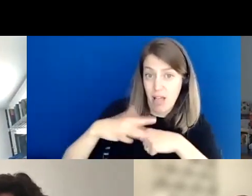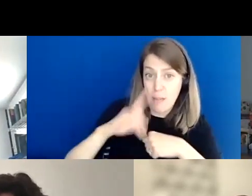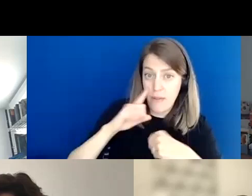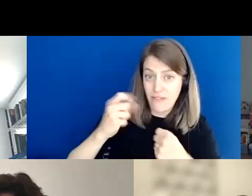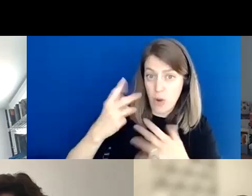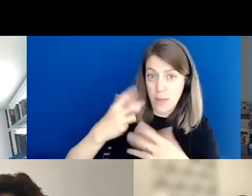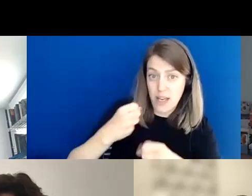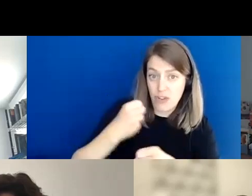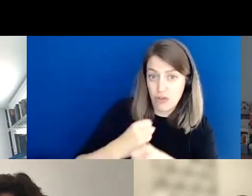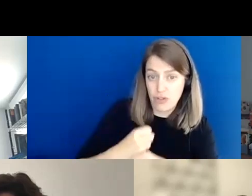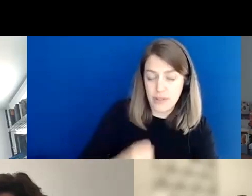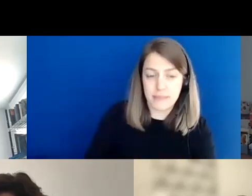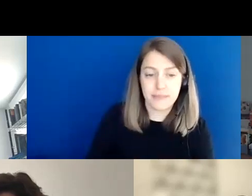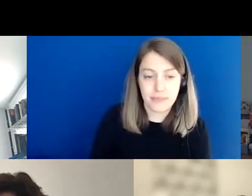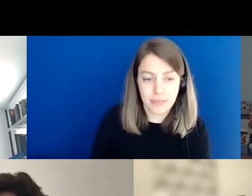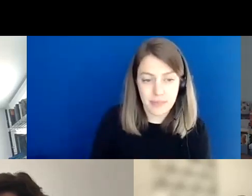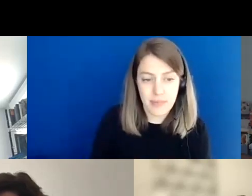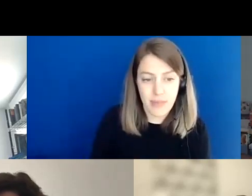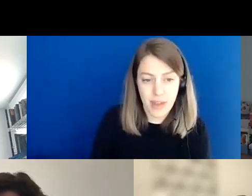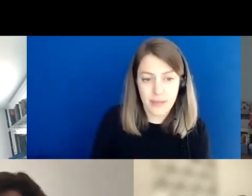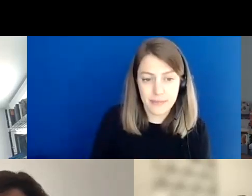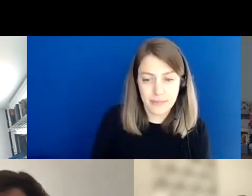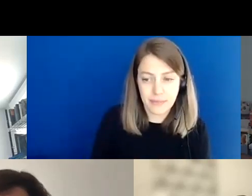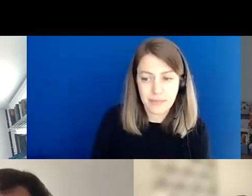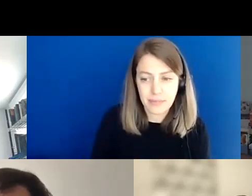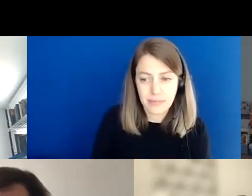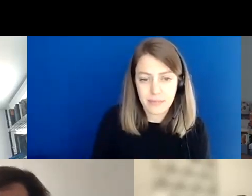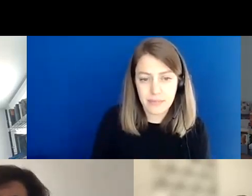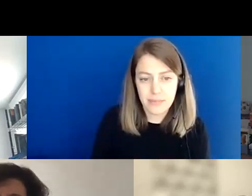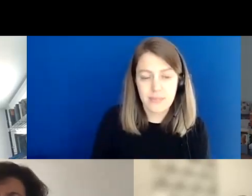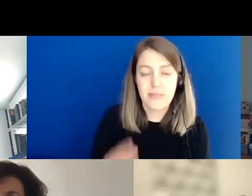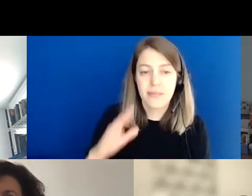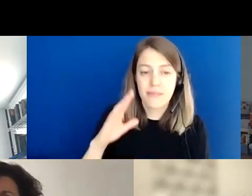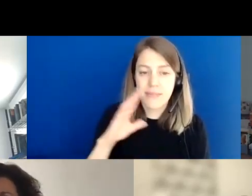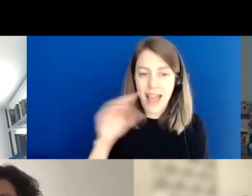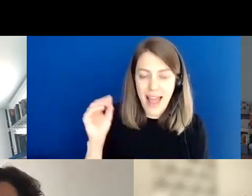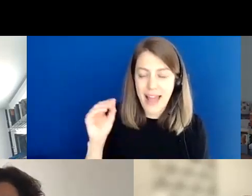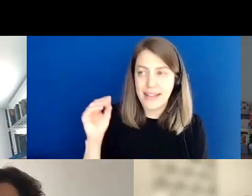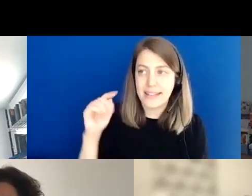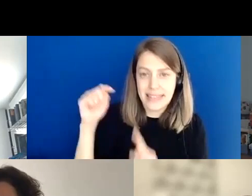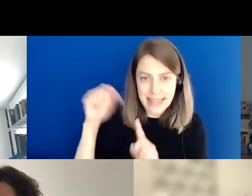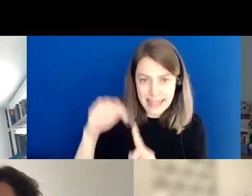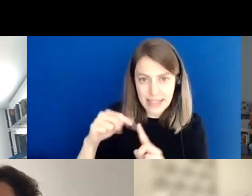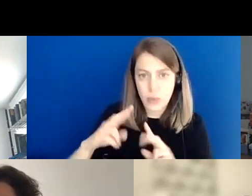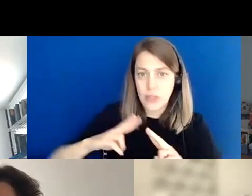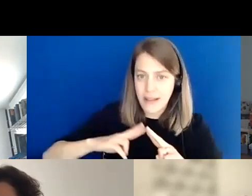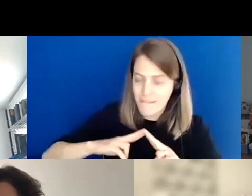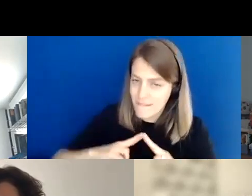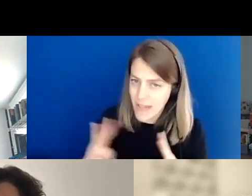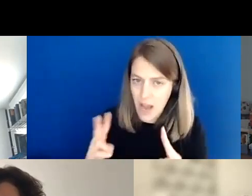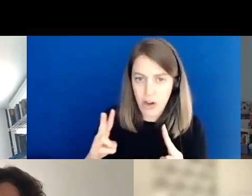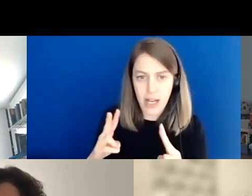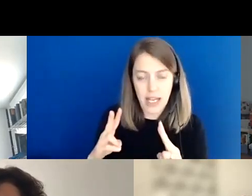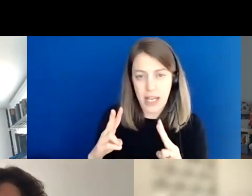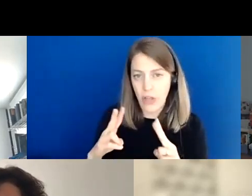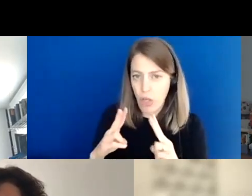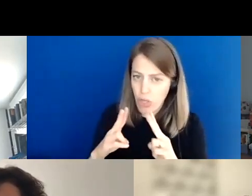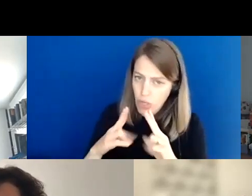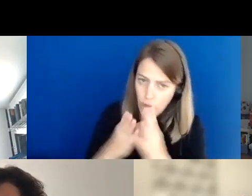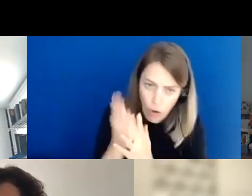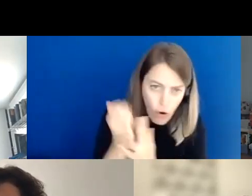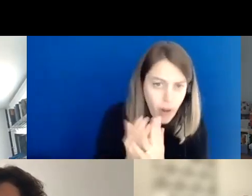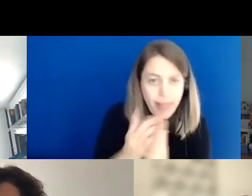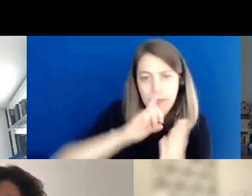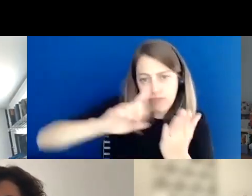It was so thoroughly and extensively supported through research, hearings and experts.